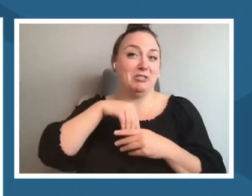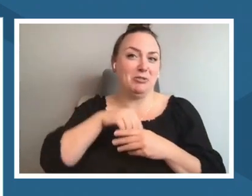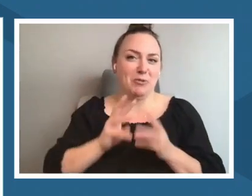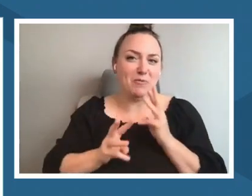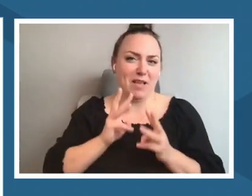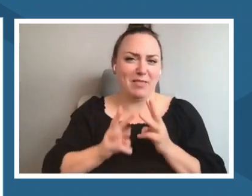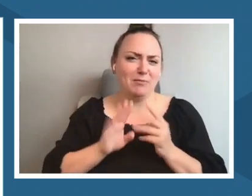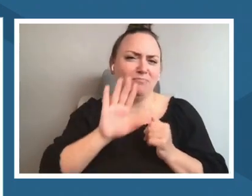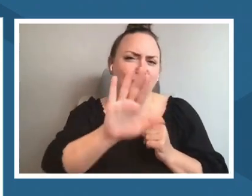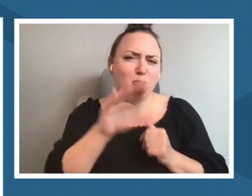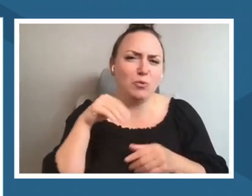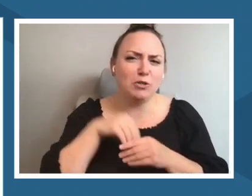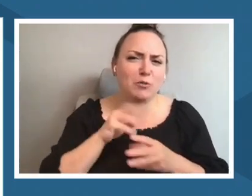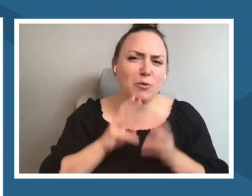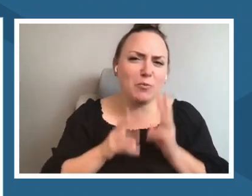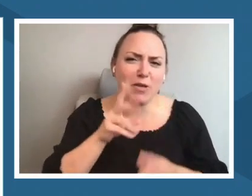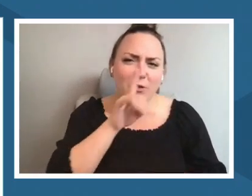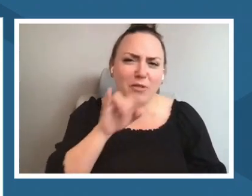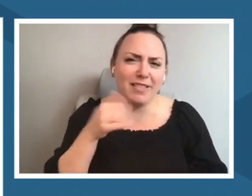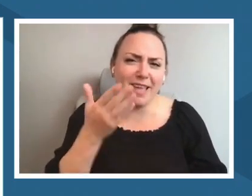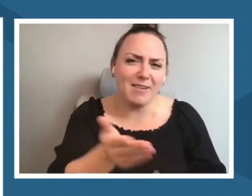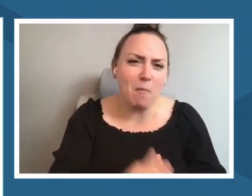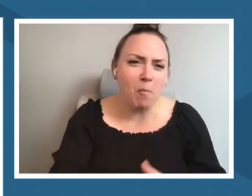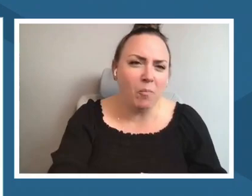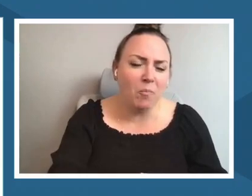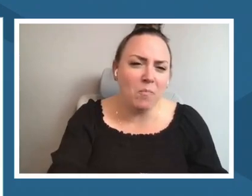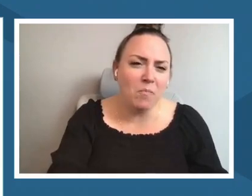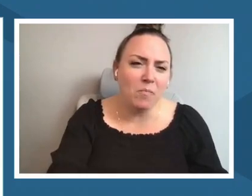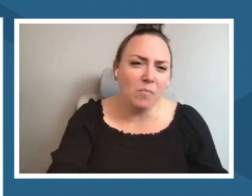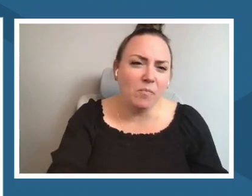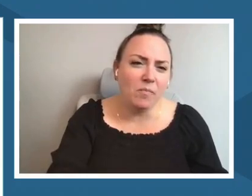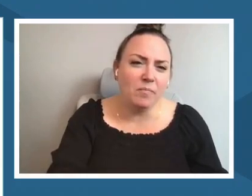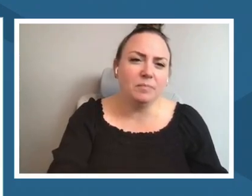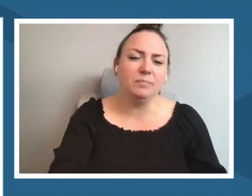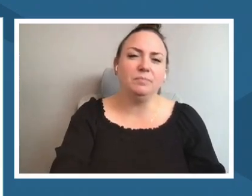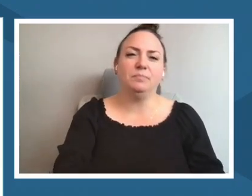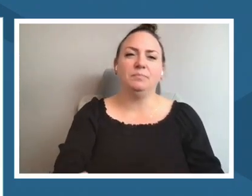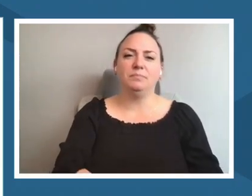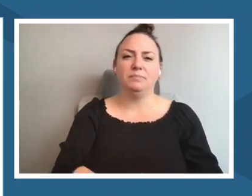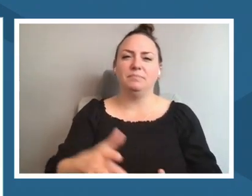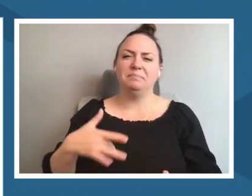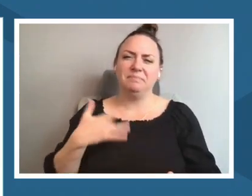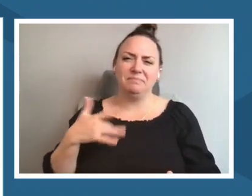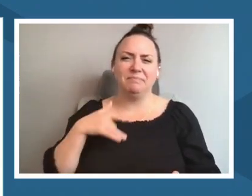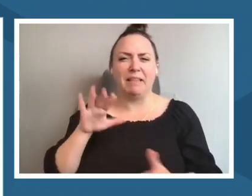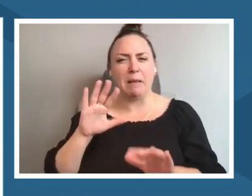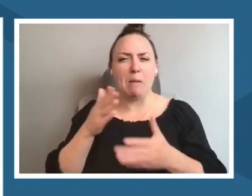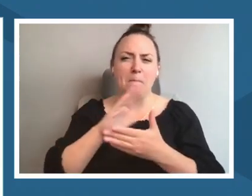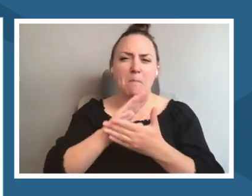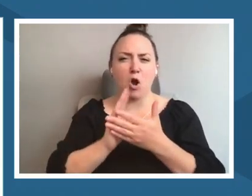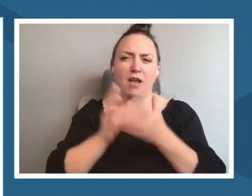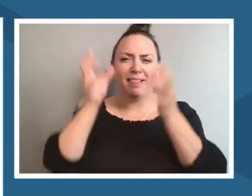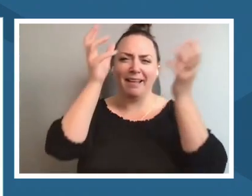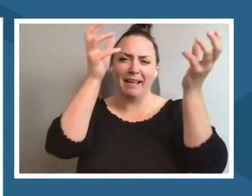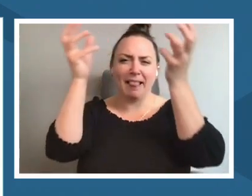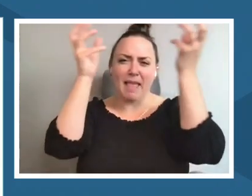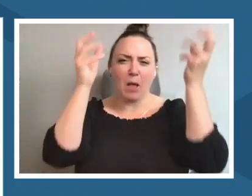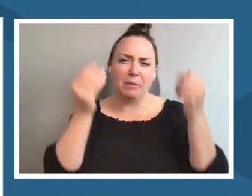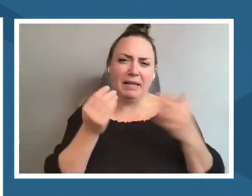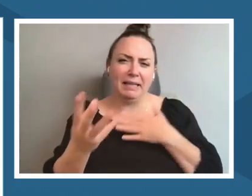weather um i'm feeling a little partly cloudy um